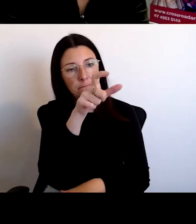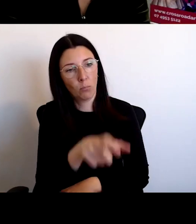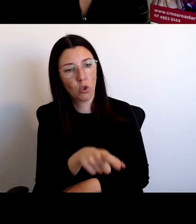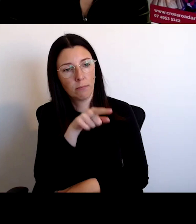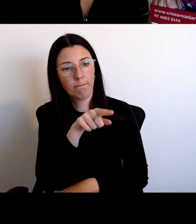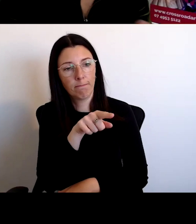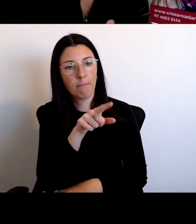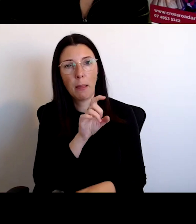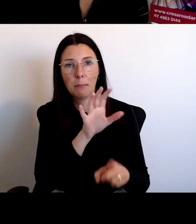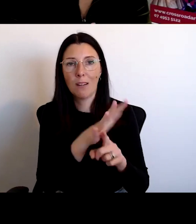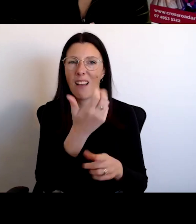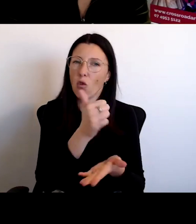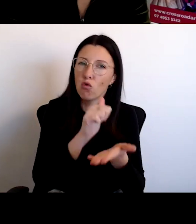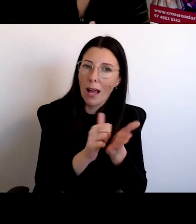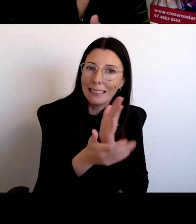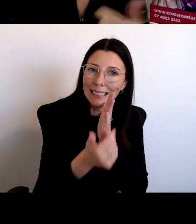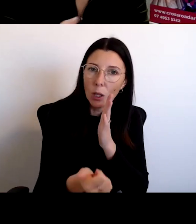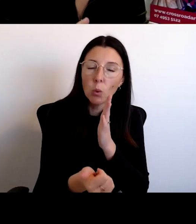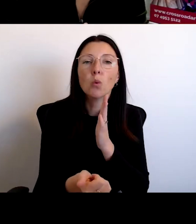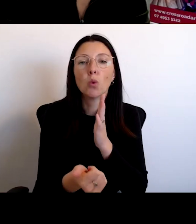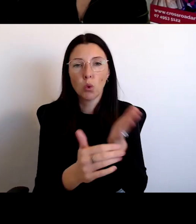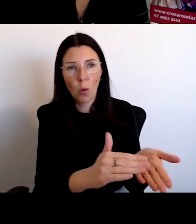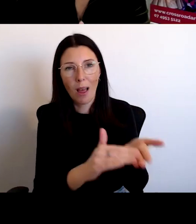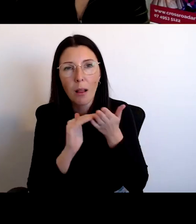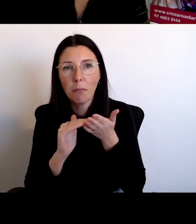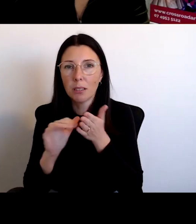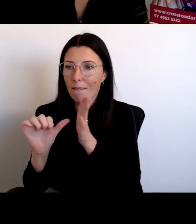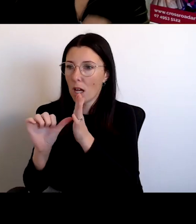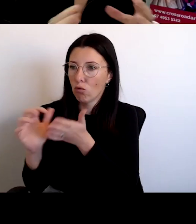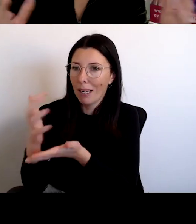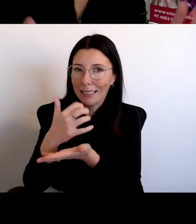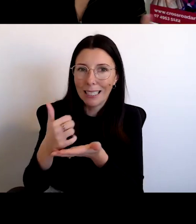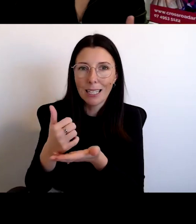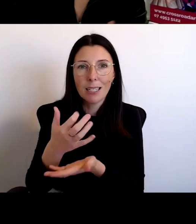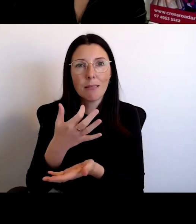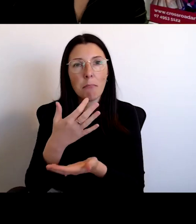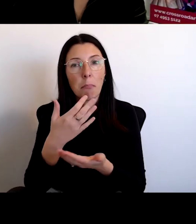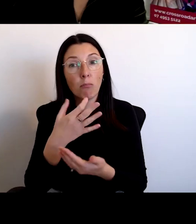connections within the fundraising community and the private sector, particularly regionally.